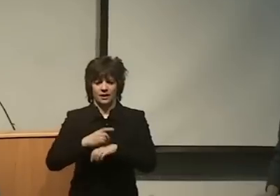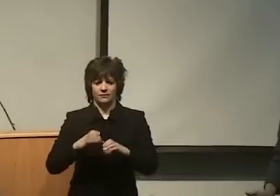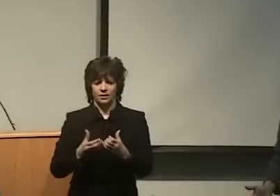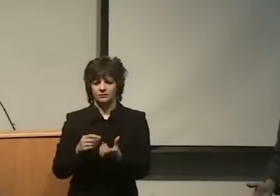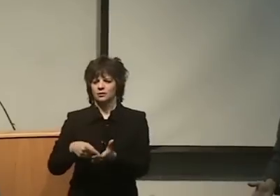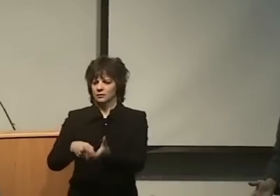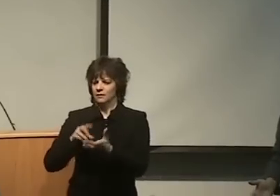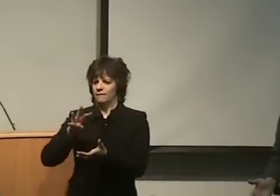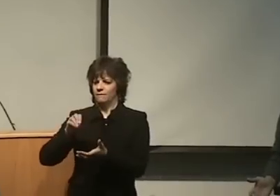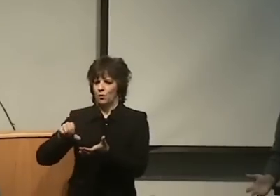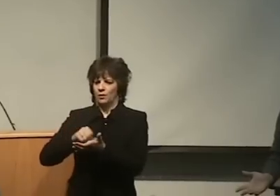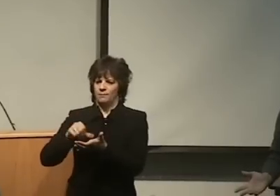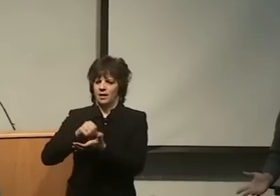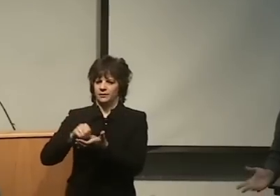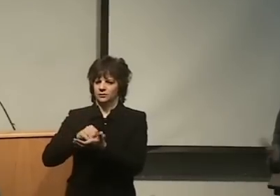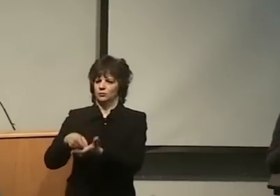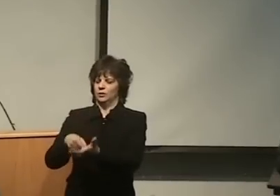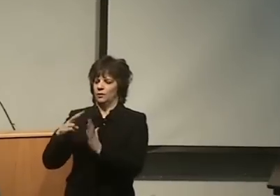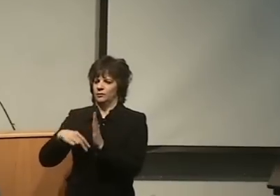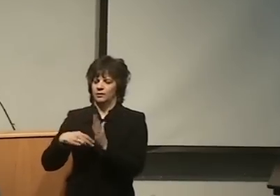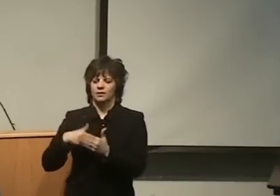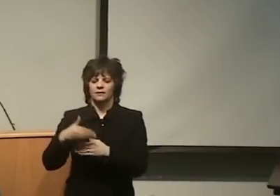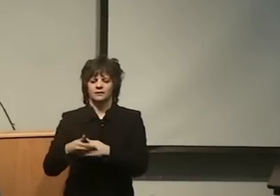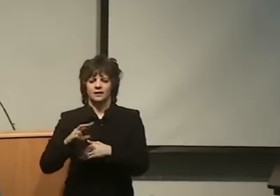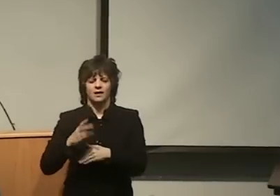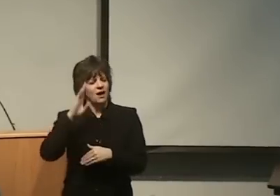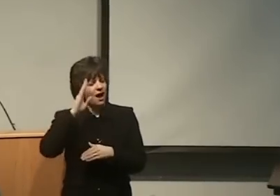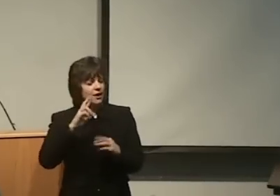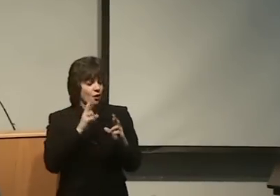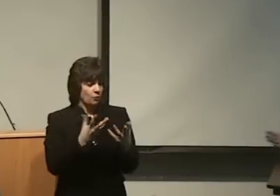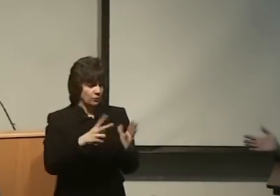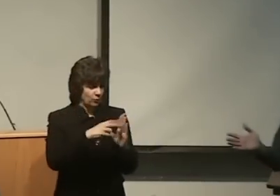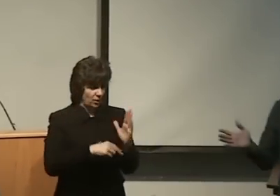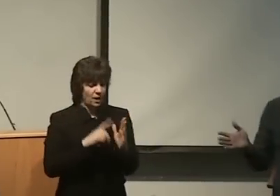Next class comes. Hi, I hope you did the reading, here's what I'm going to talk about, I'm going to summarize the important bits.